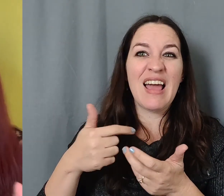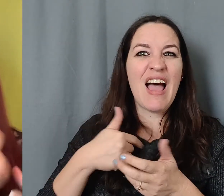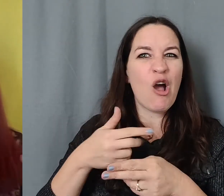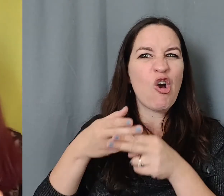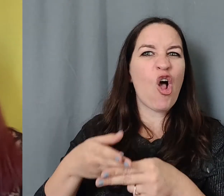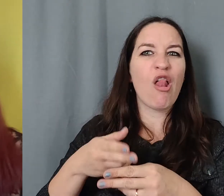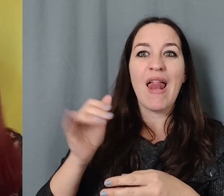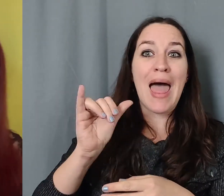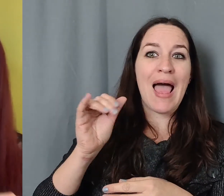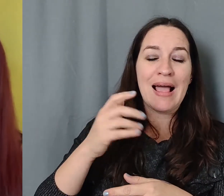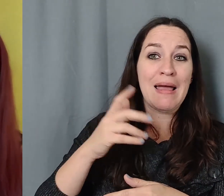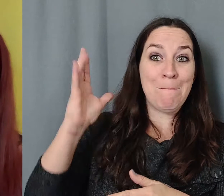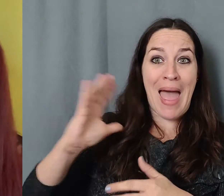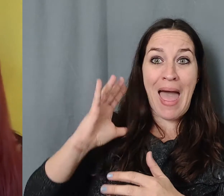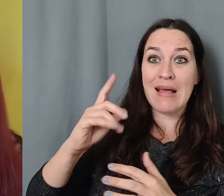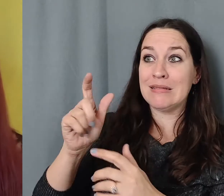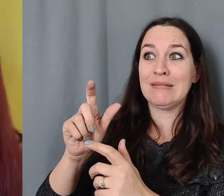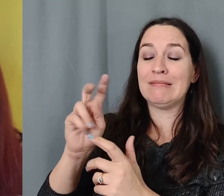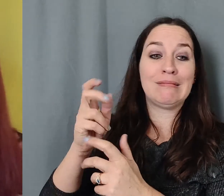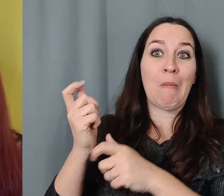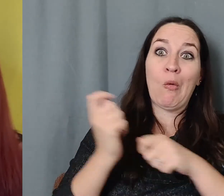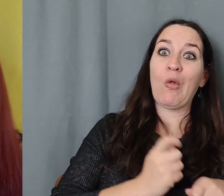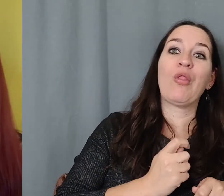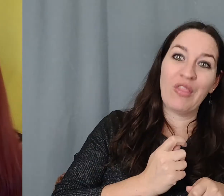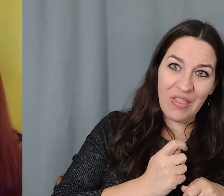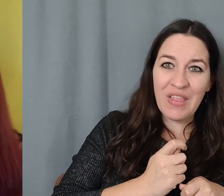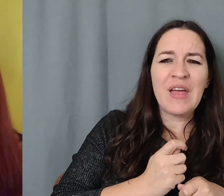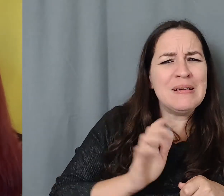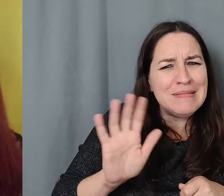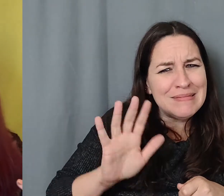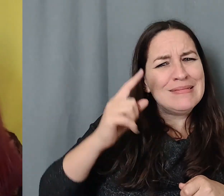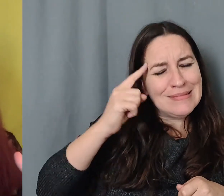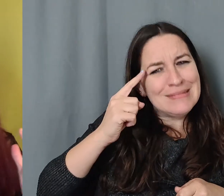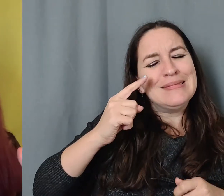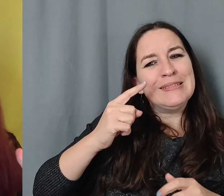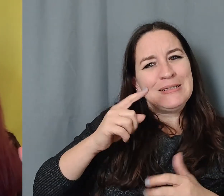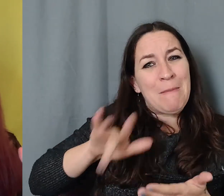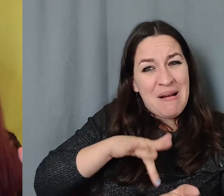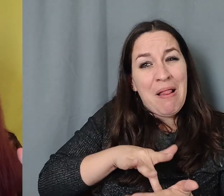like the inertia that just kind of pulls you back to the way that you were. So when you're in the moderate stages, it does take a little bit more kind of